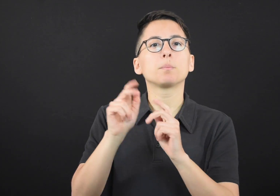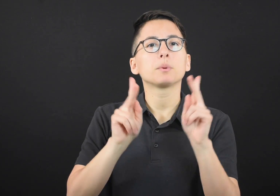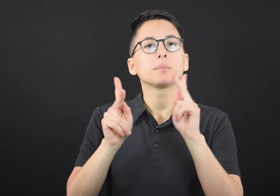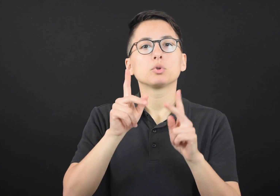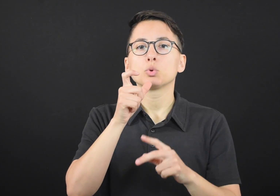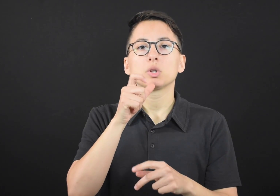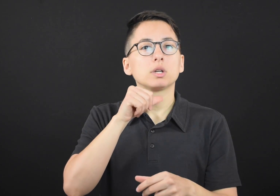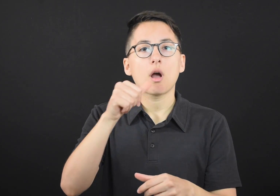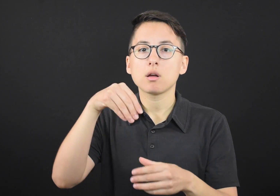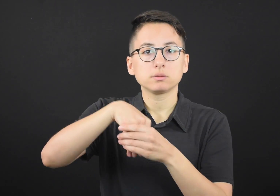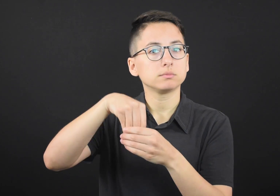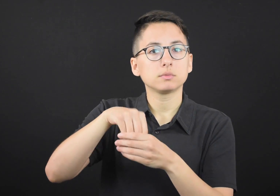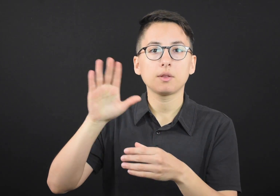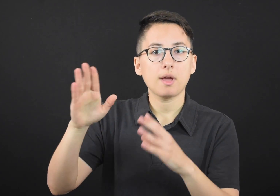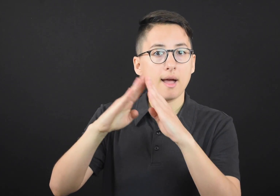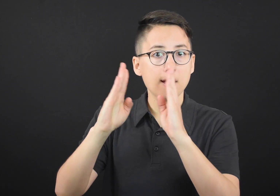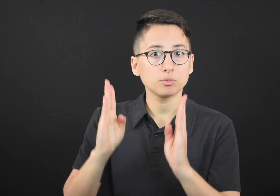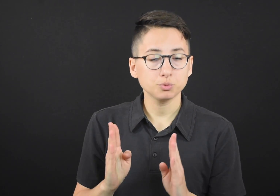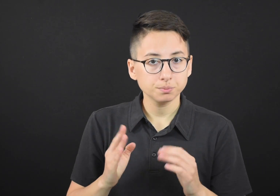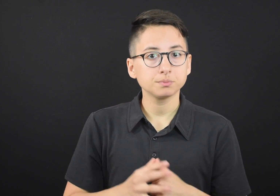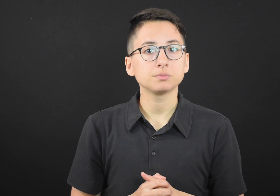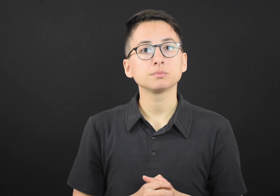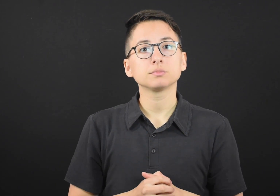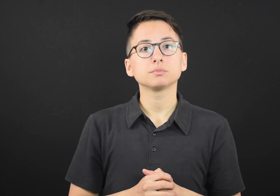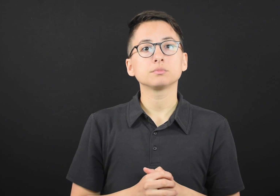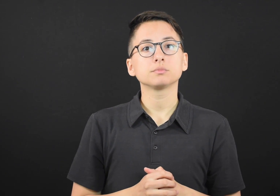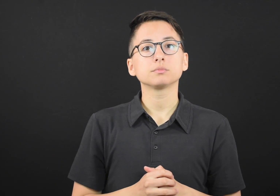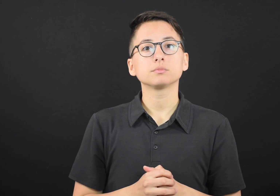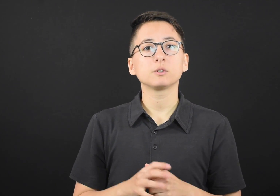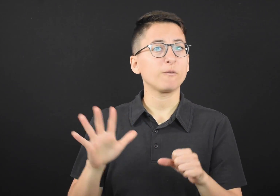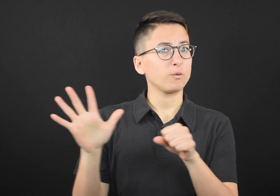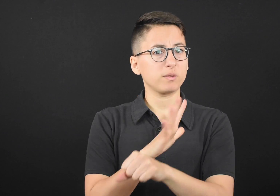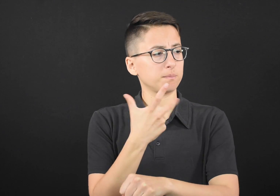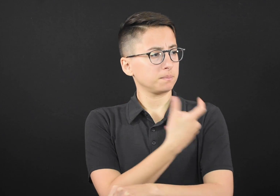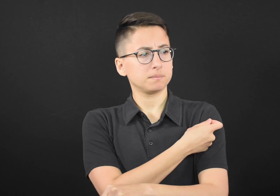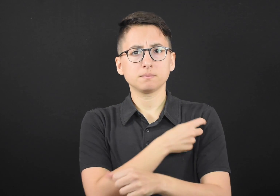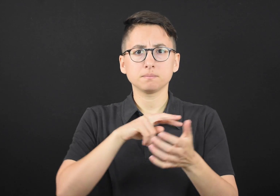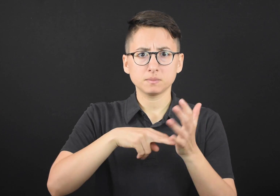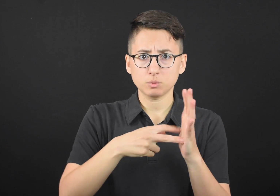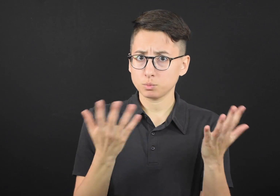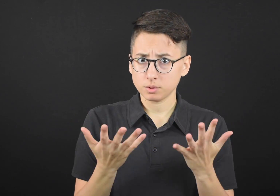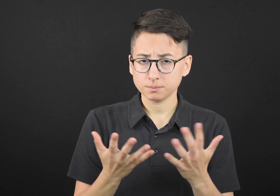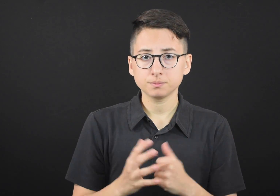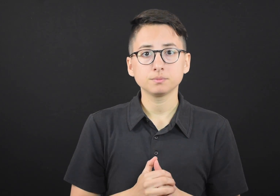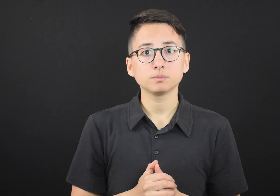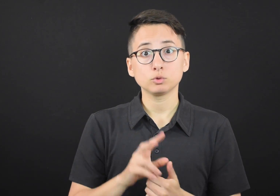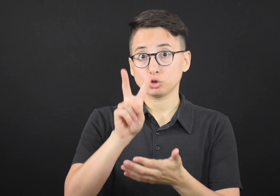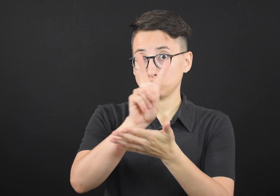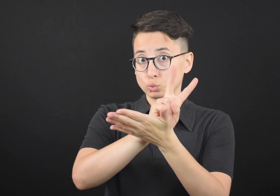household. Someone is considered “fully vaccinated” when 2 weeks